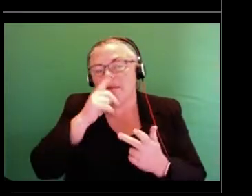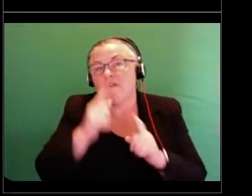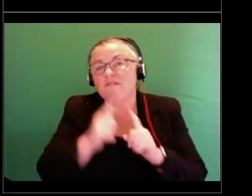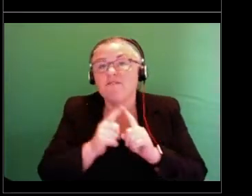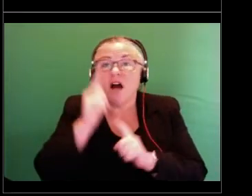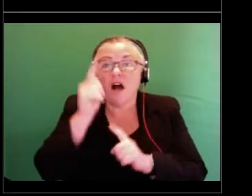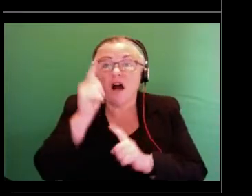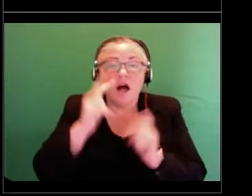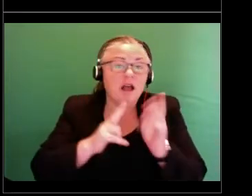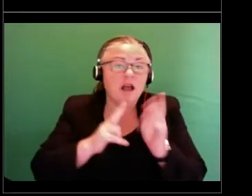the service.